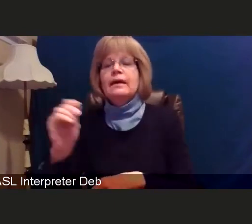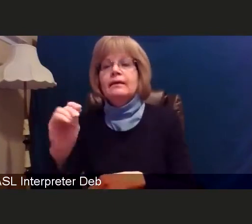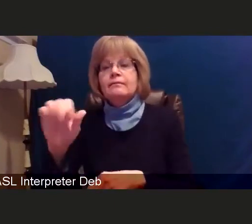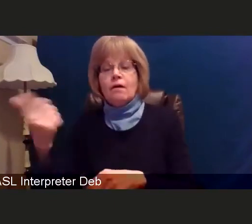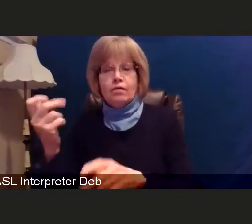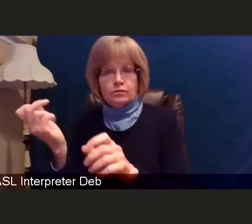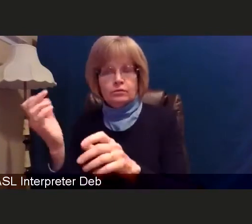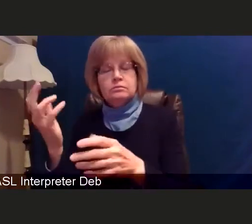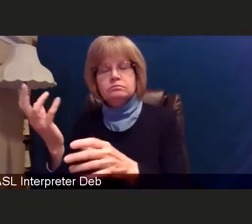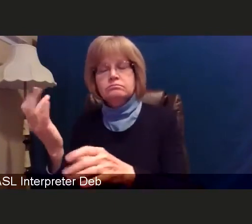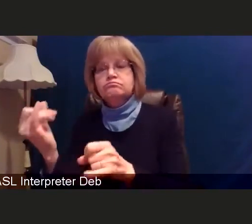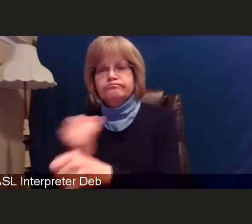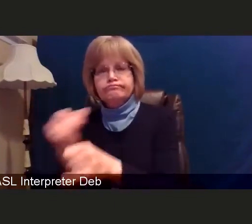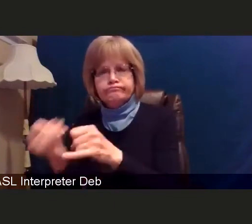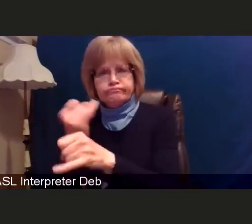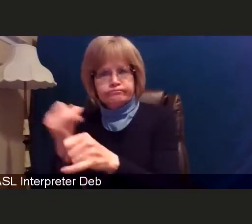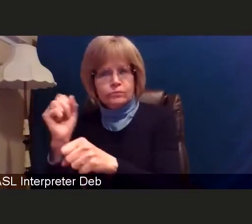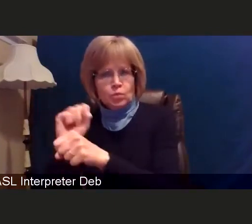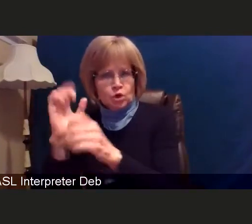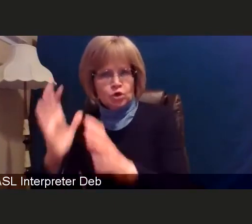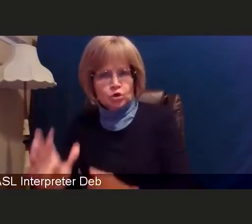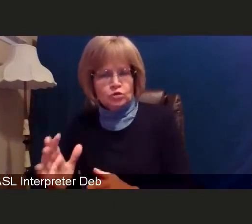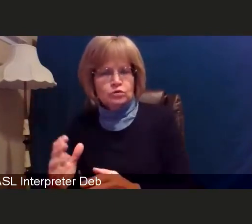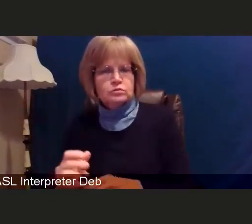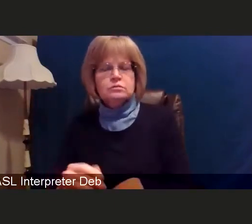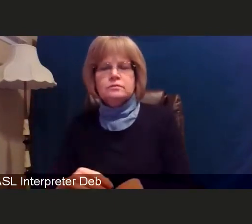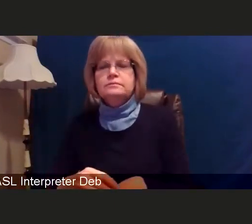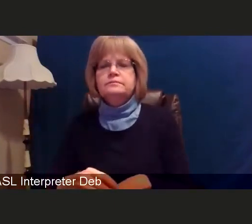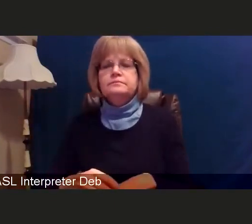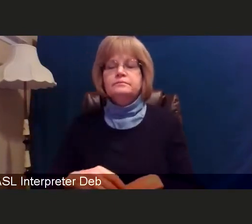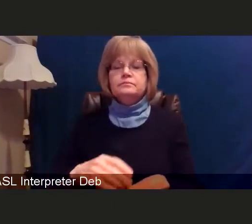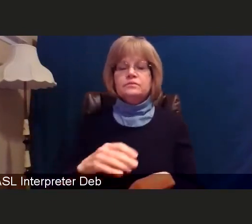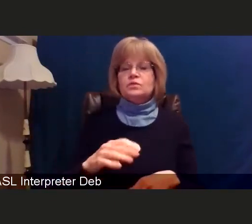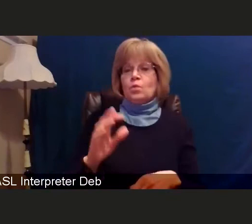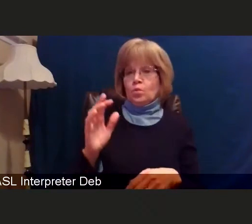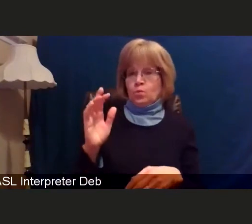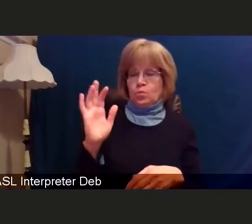So with those guidance or that guideline or guidelines